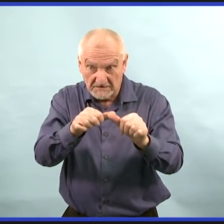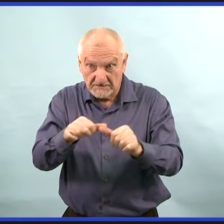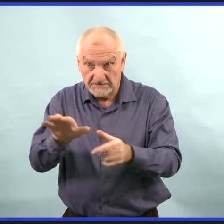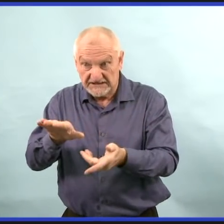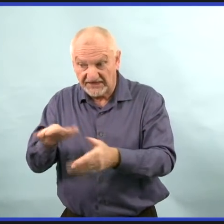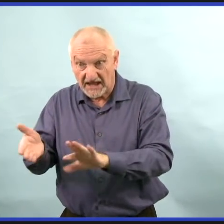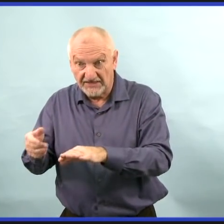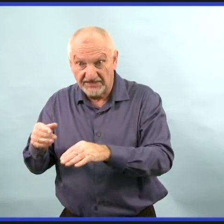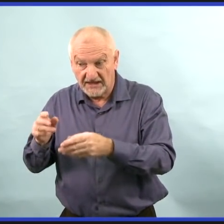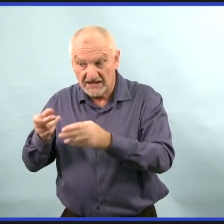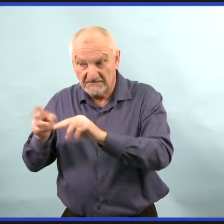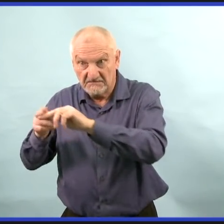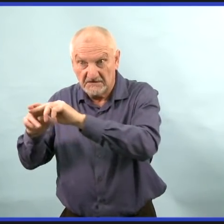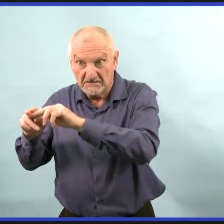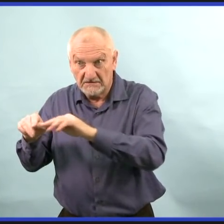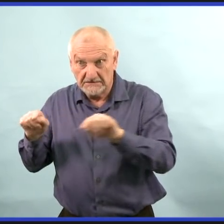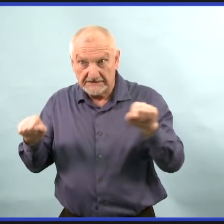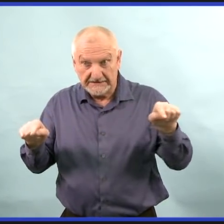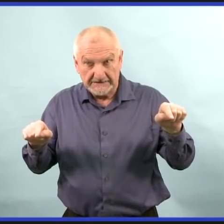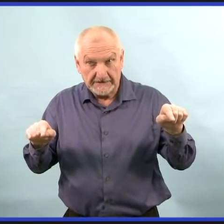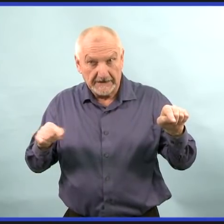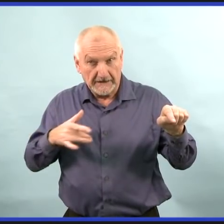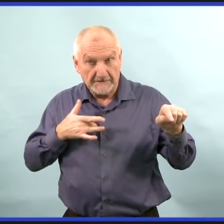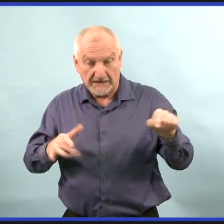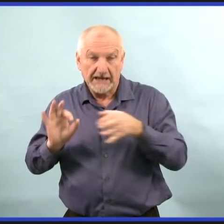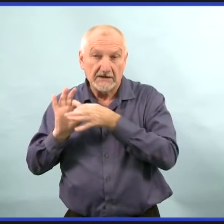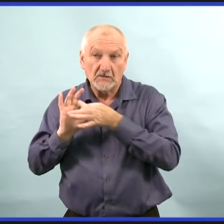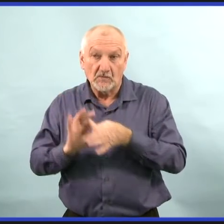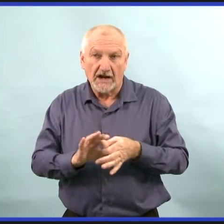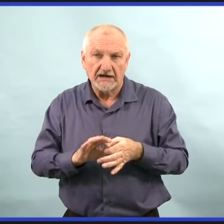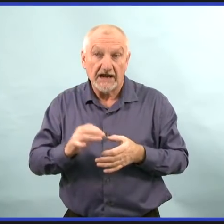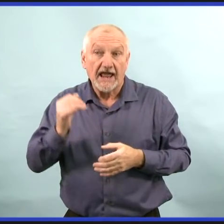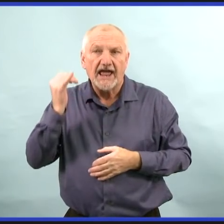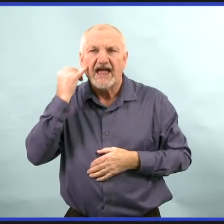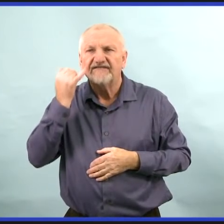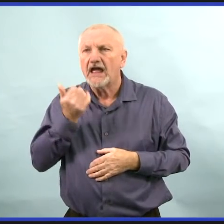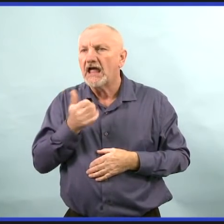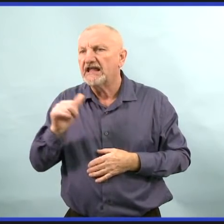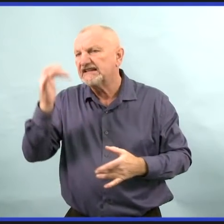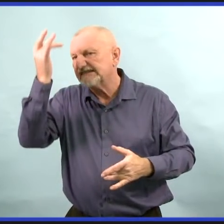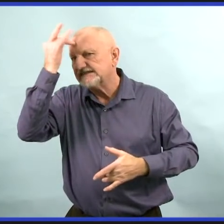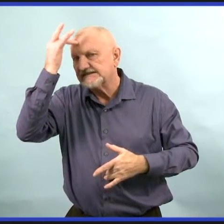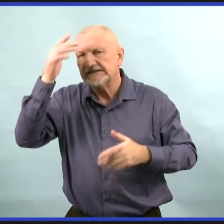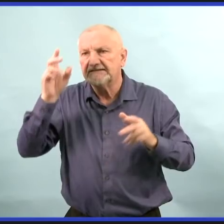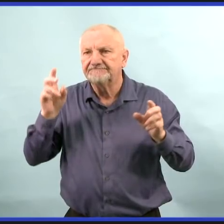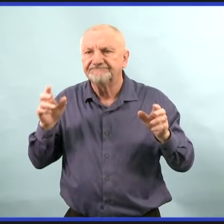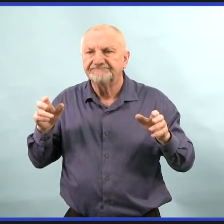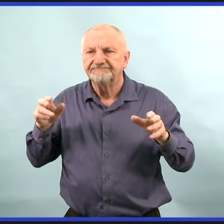too really to say if we are starting to see maybe into this fourth wave